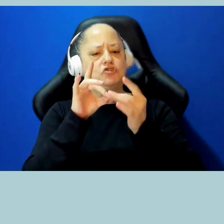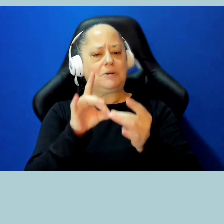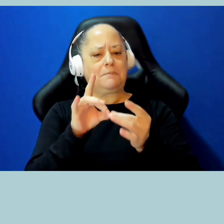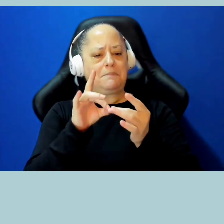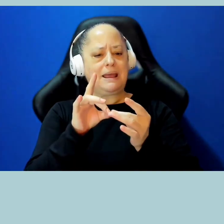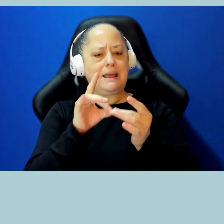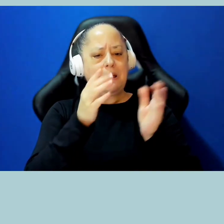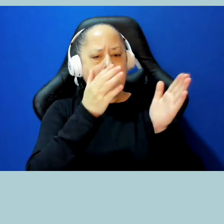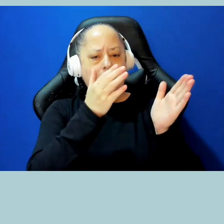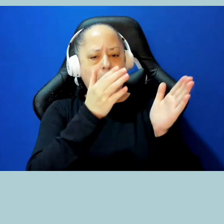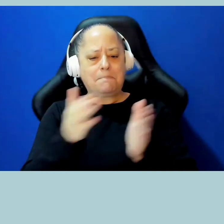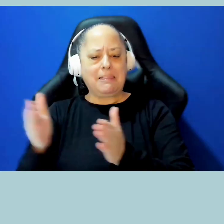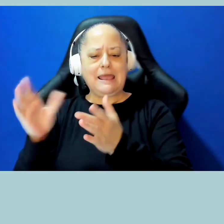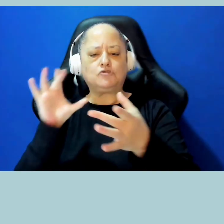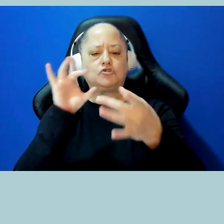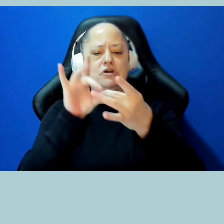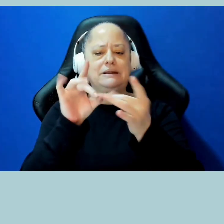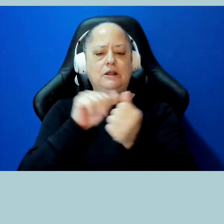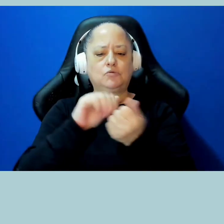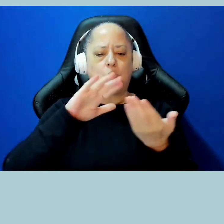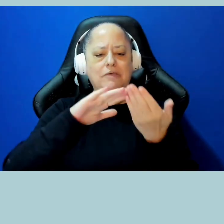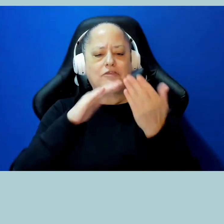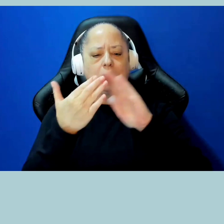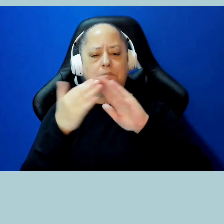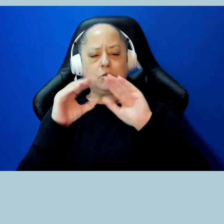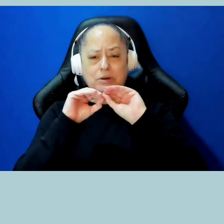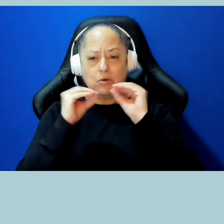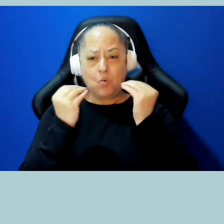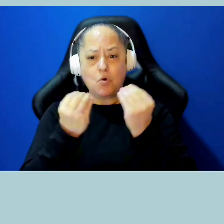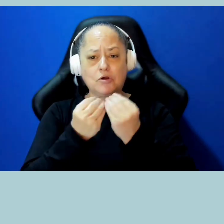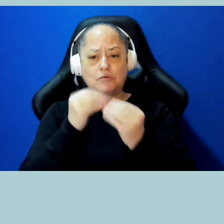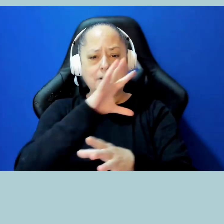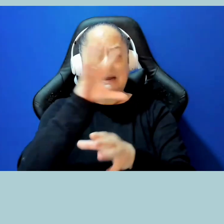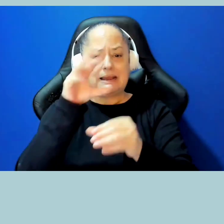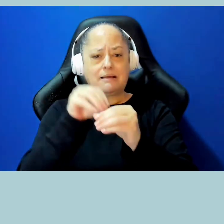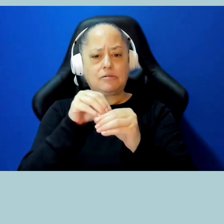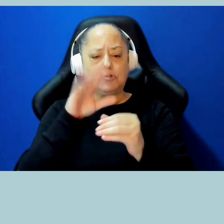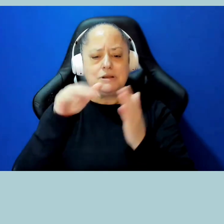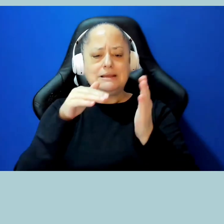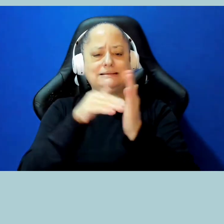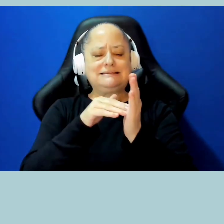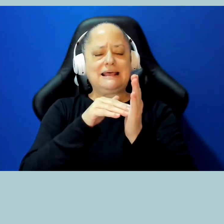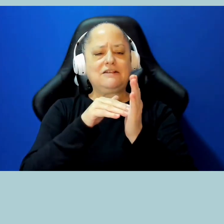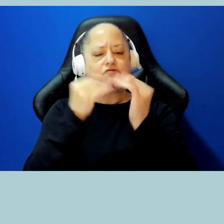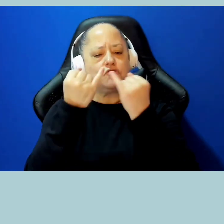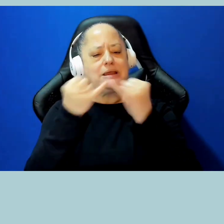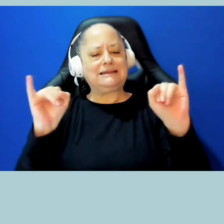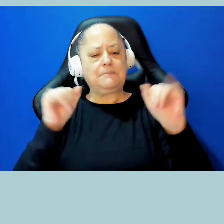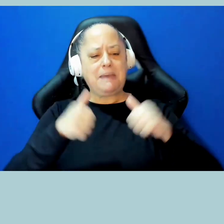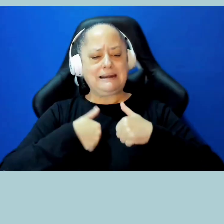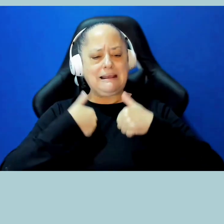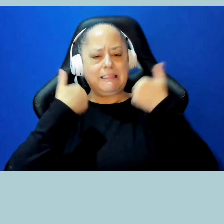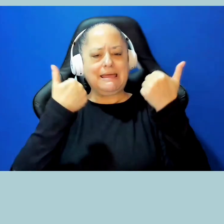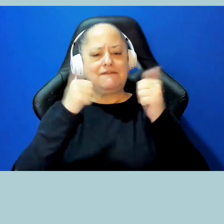connect with community organizations including centers for independent living and how can people sort of